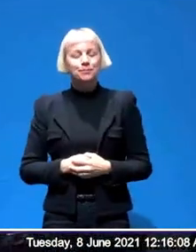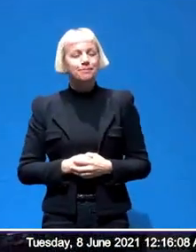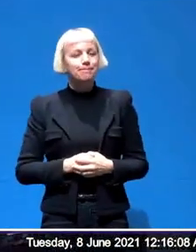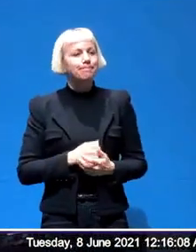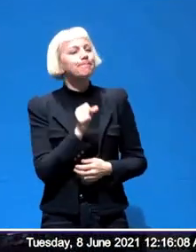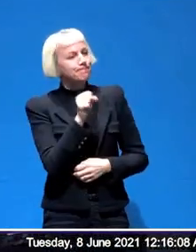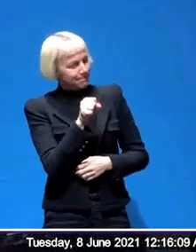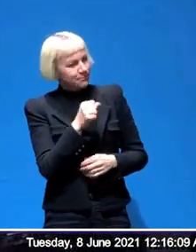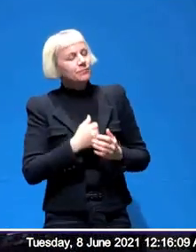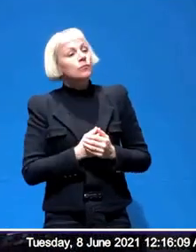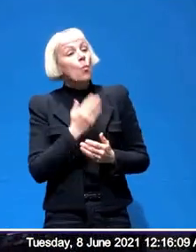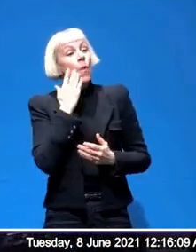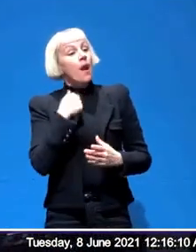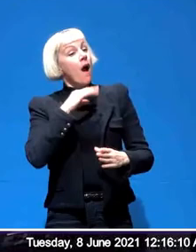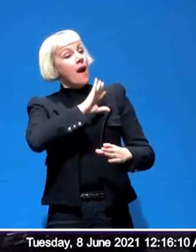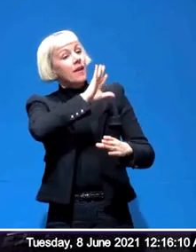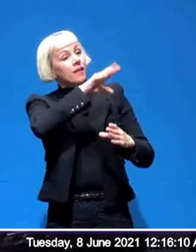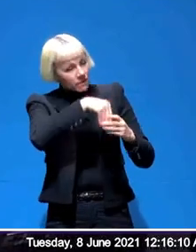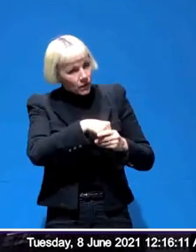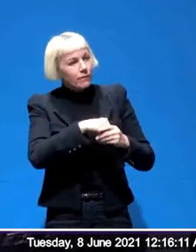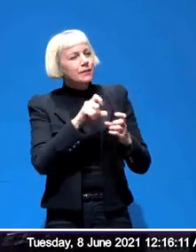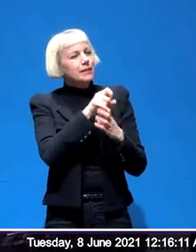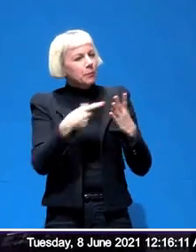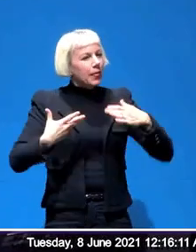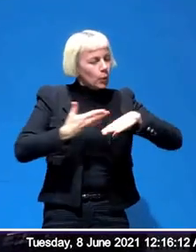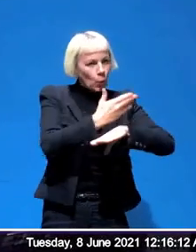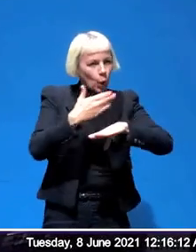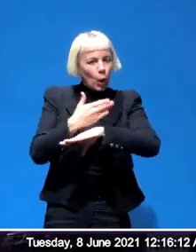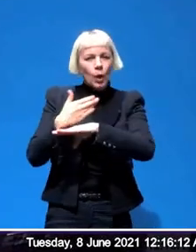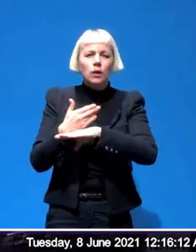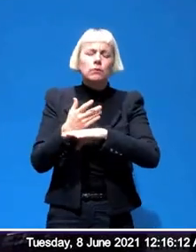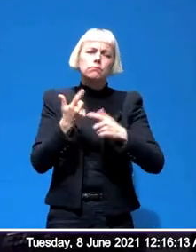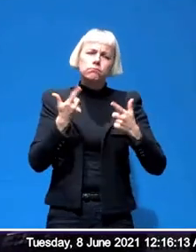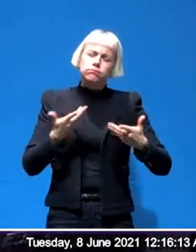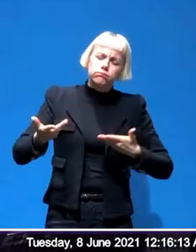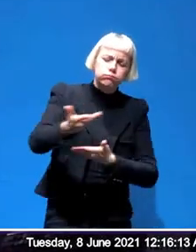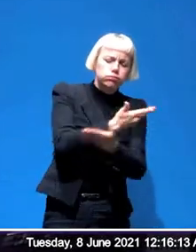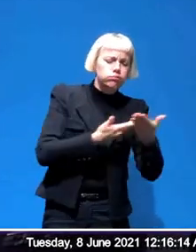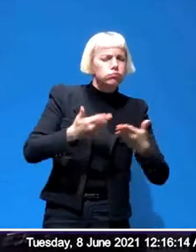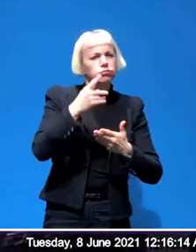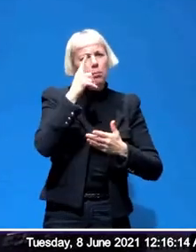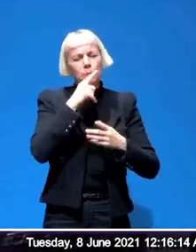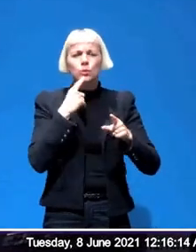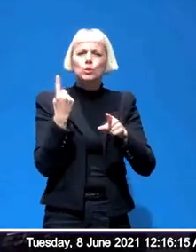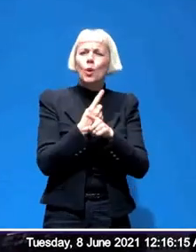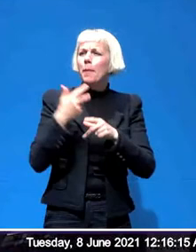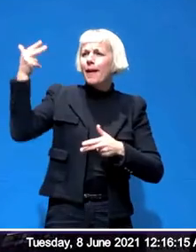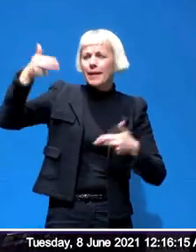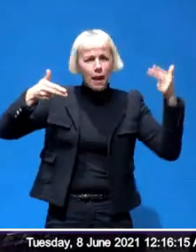When I first became involved in the disability sector, there were many discussions about dignity of risk versus duty of care, but now